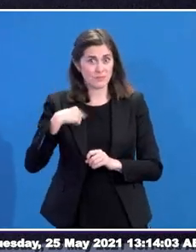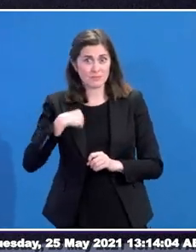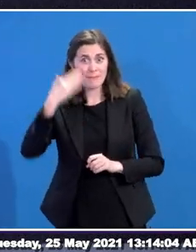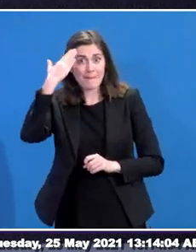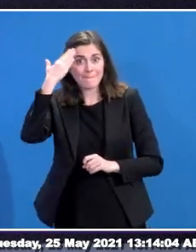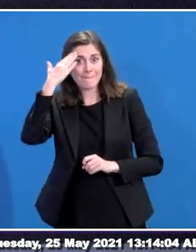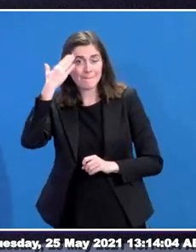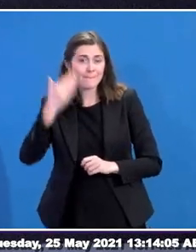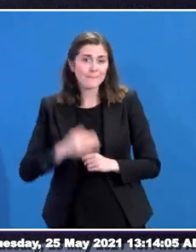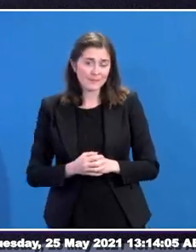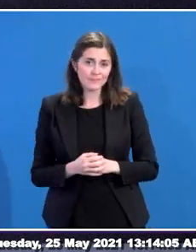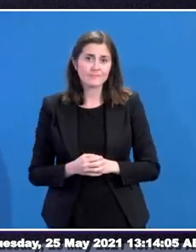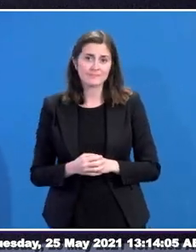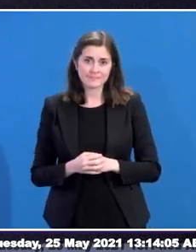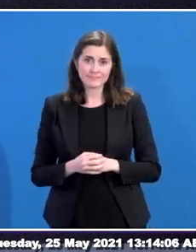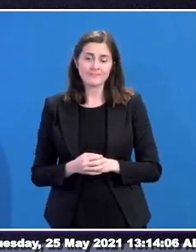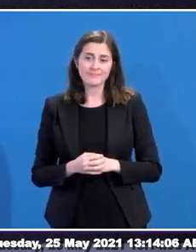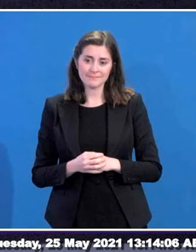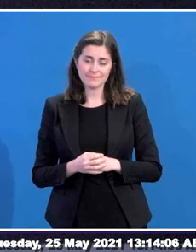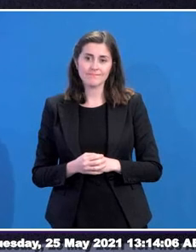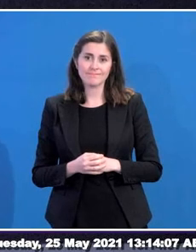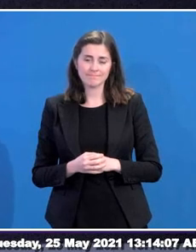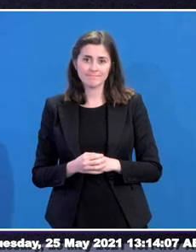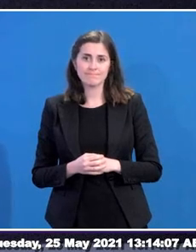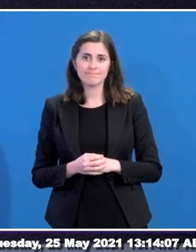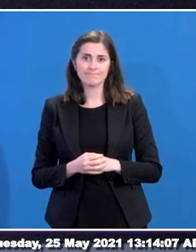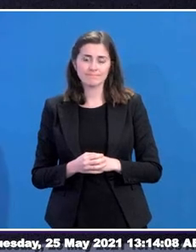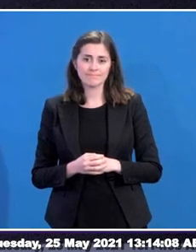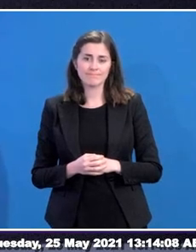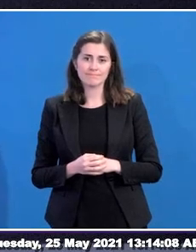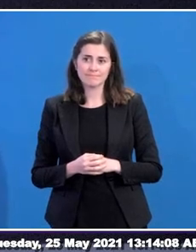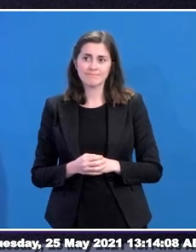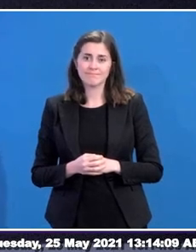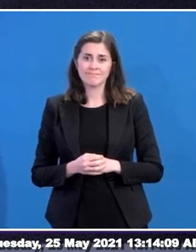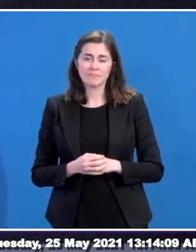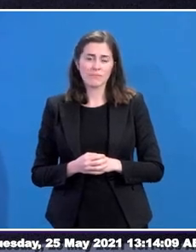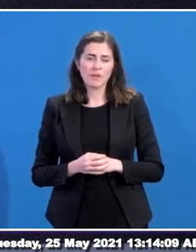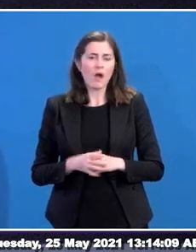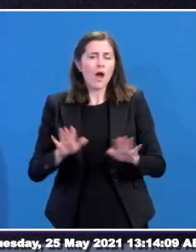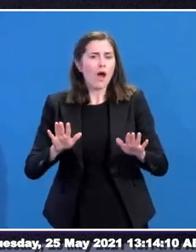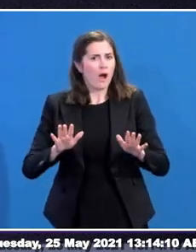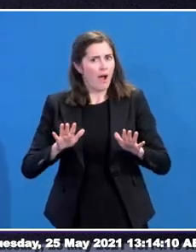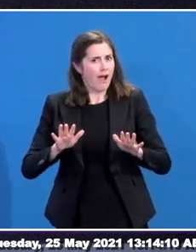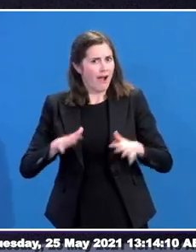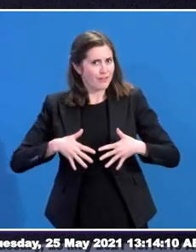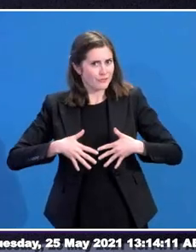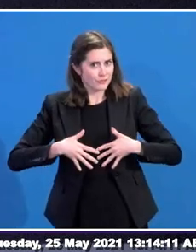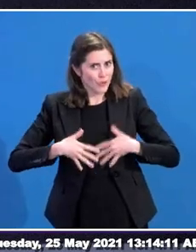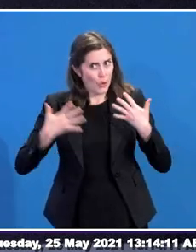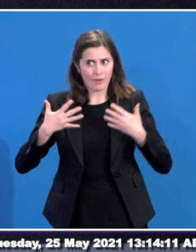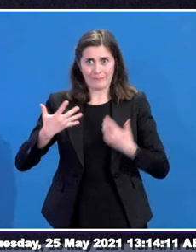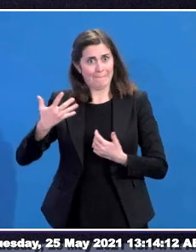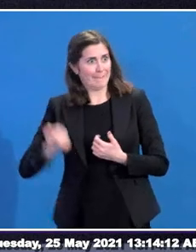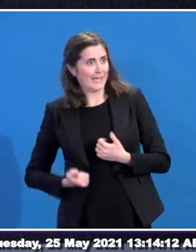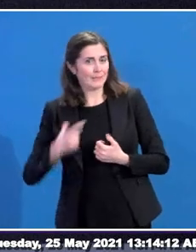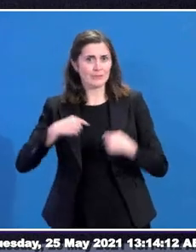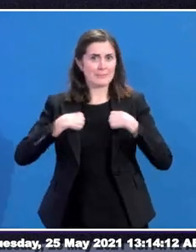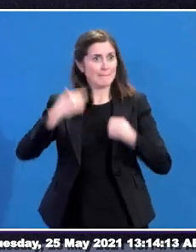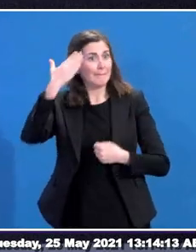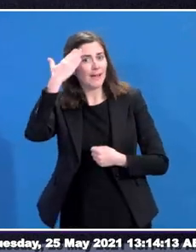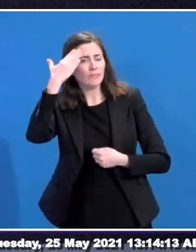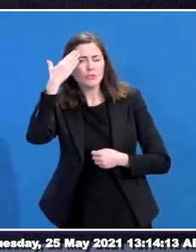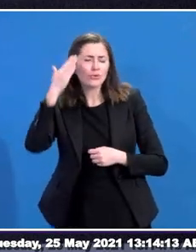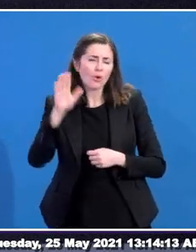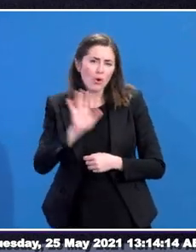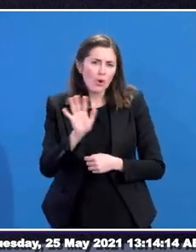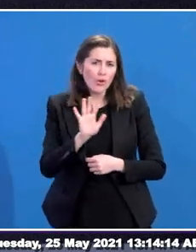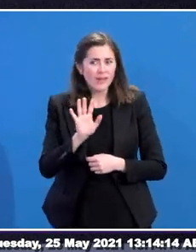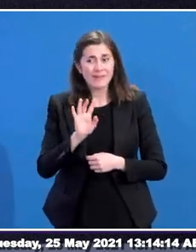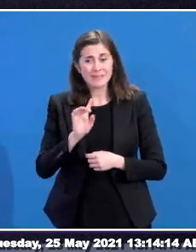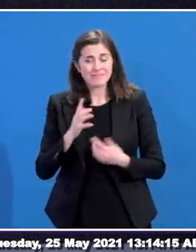yes, I don't want to be paid as a mum but it has an impact on us